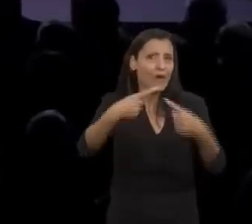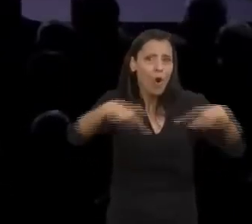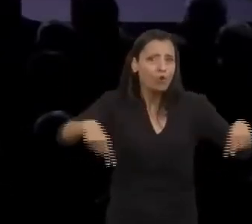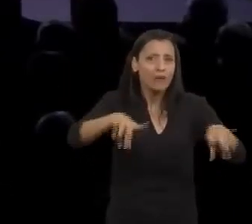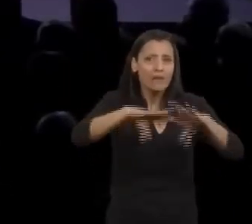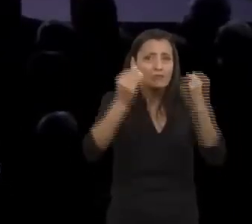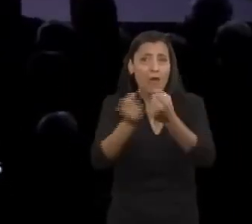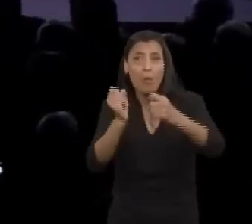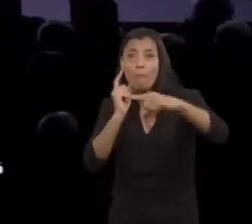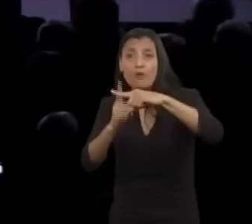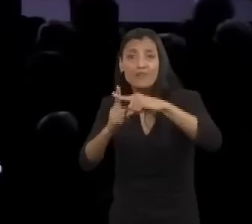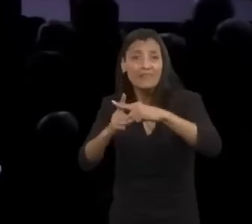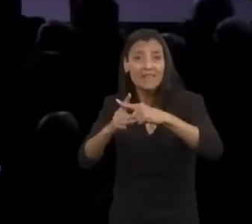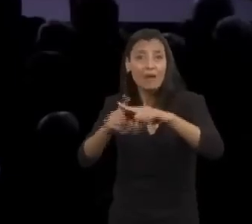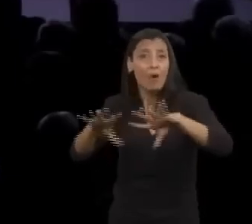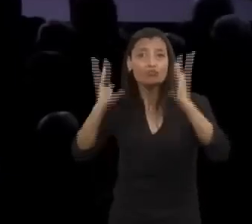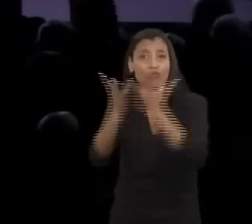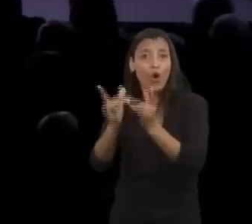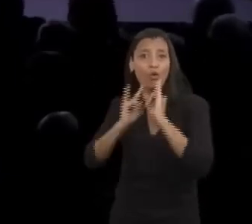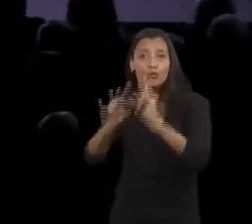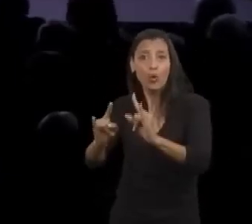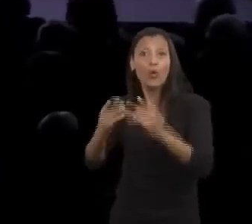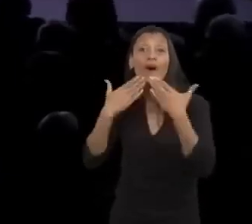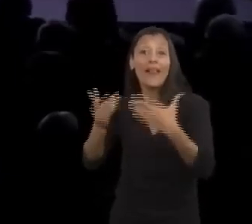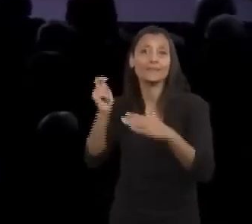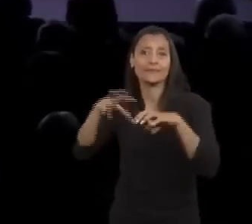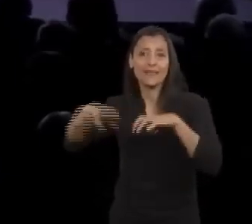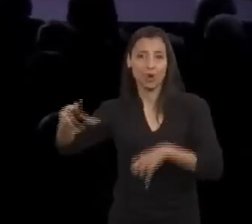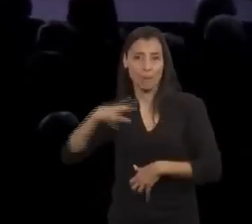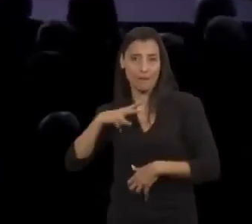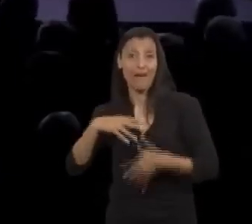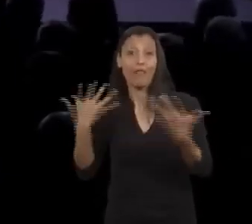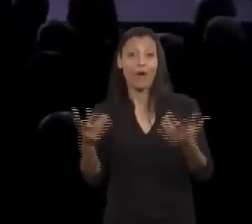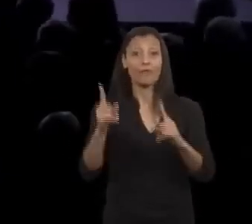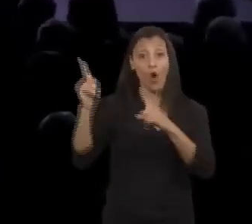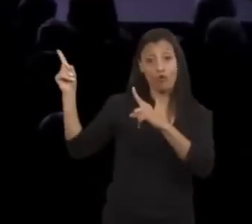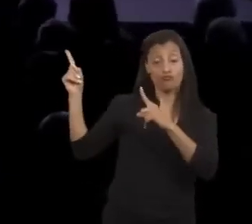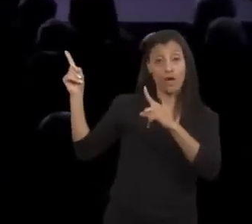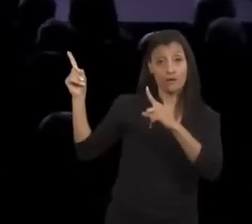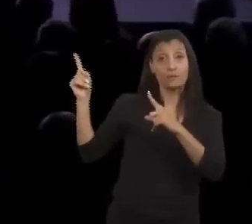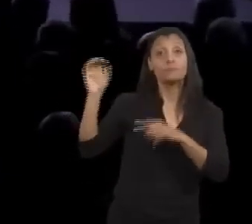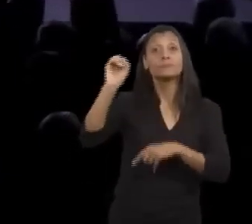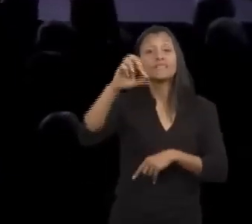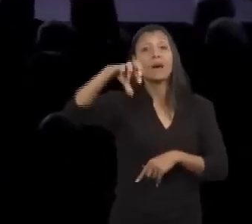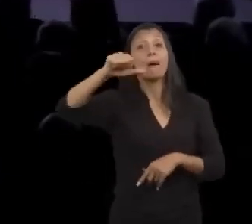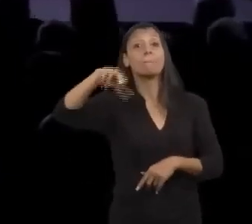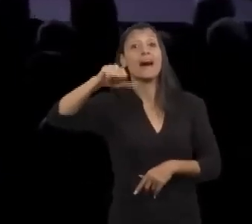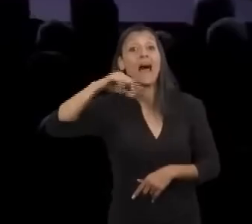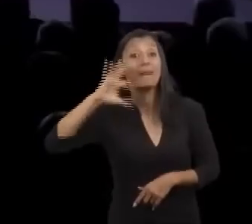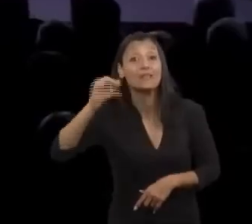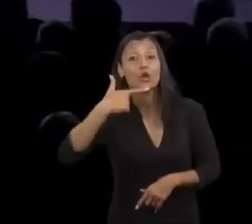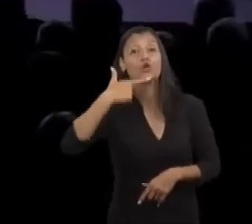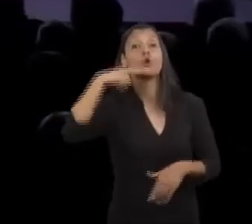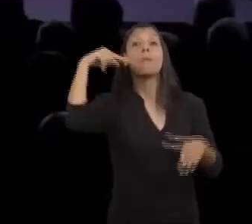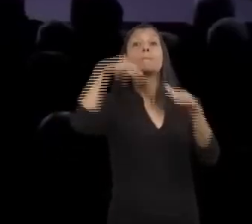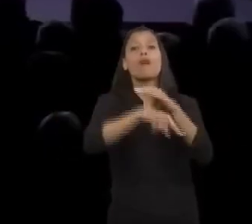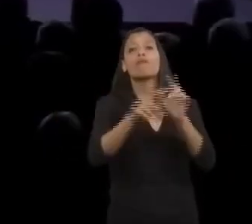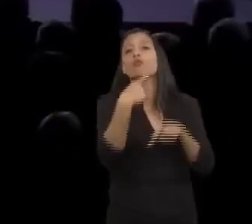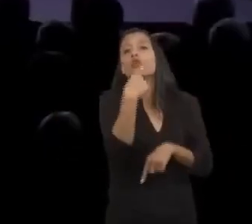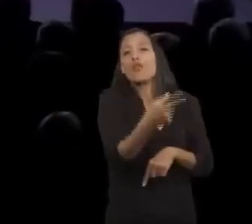Therefore, all these elements that are here and that are called deep parameters, so Robert Lucas Jr. called them,